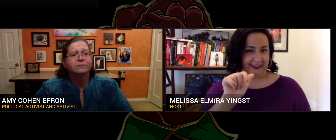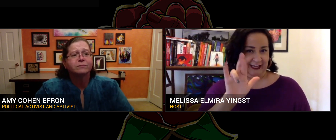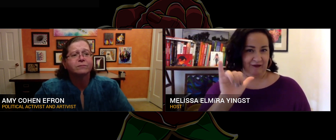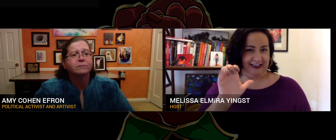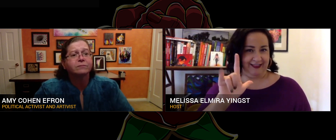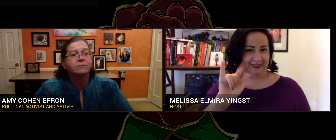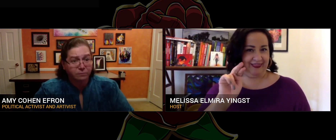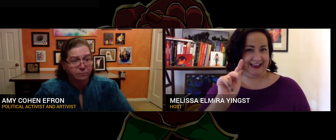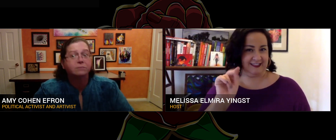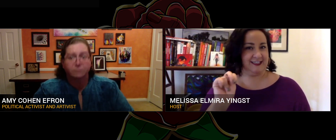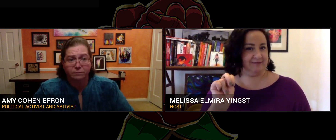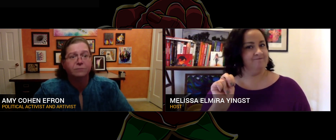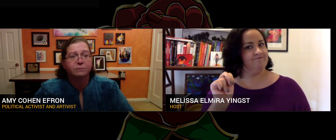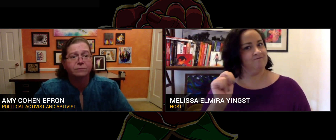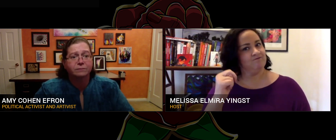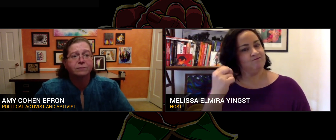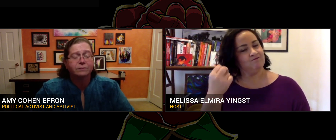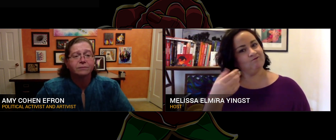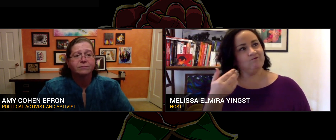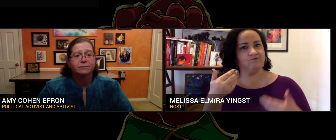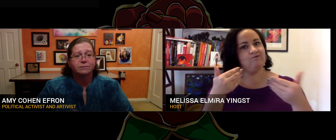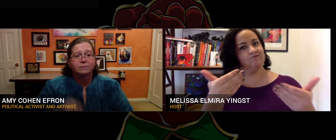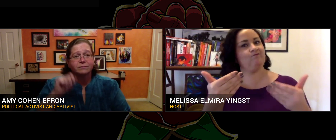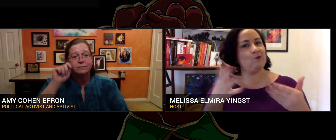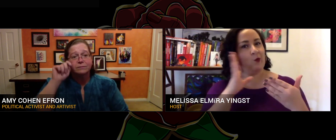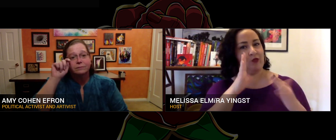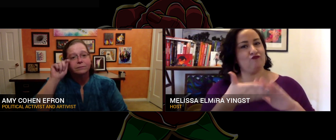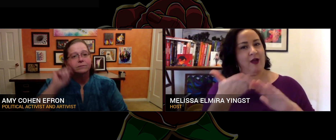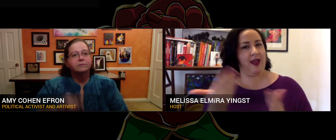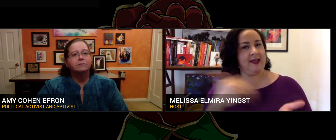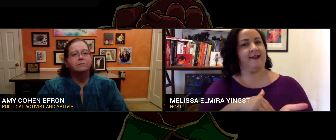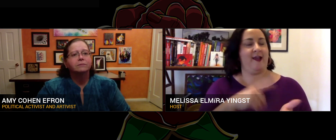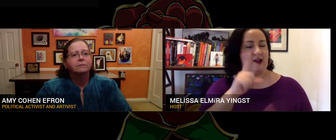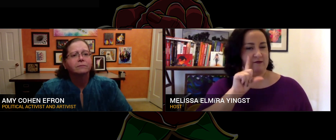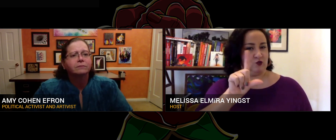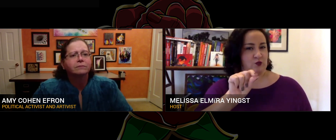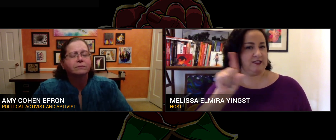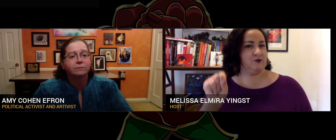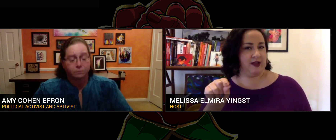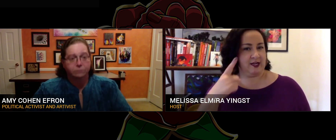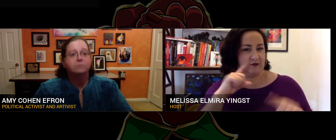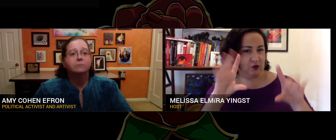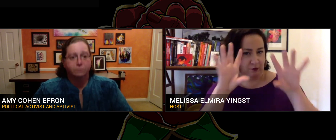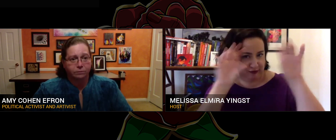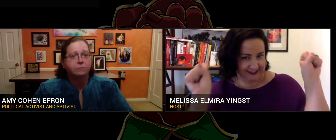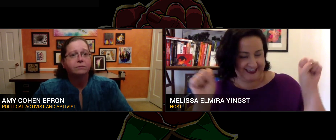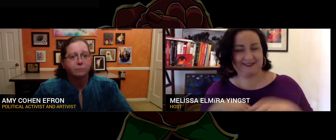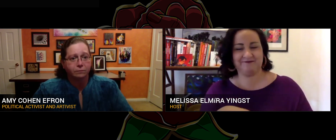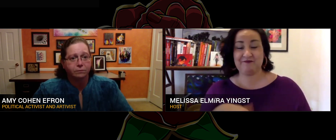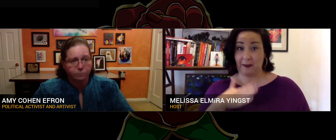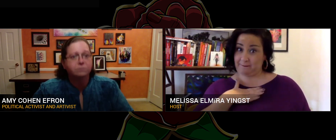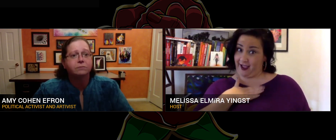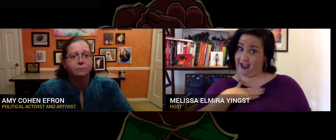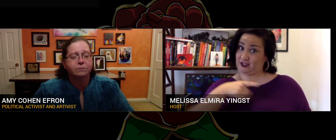Hillary will run again for President in 2020.